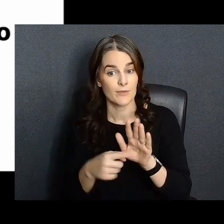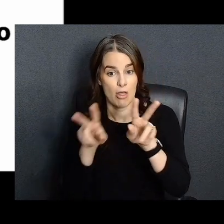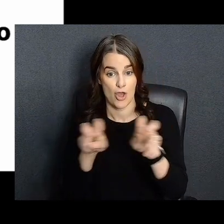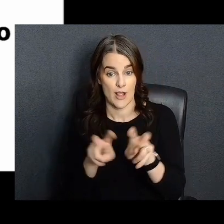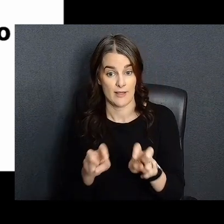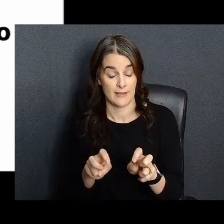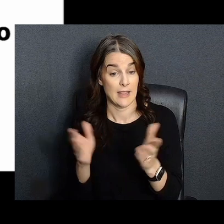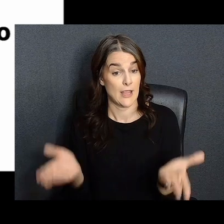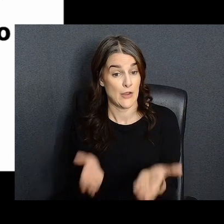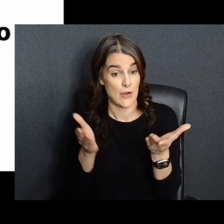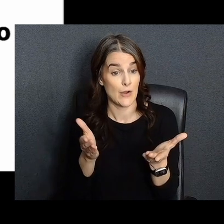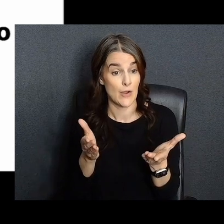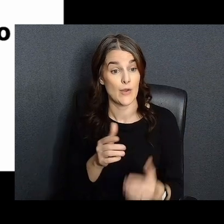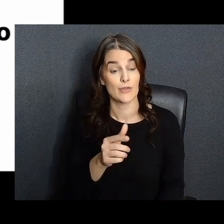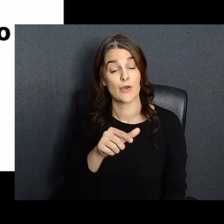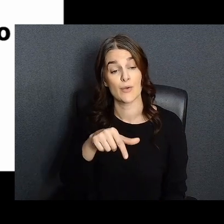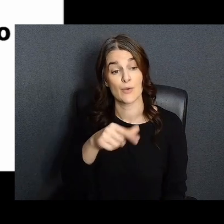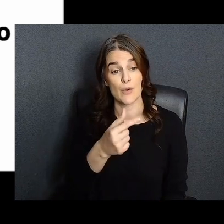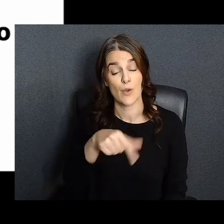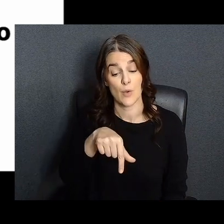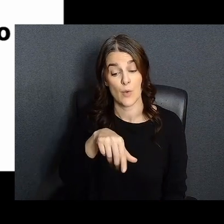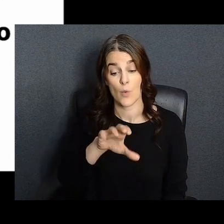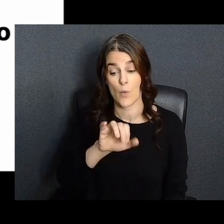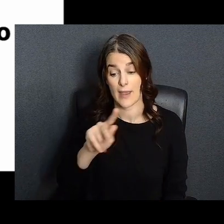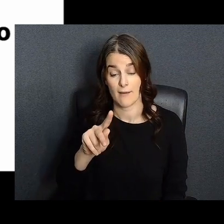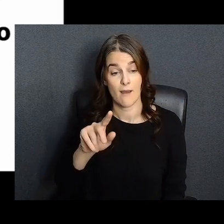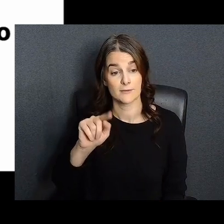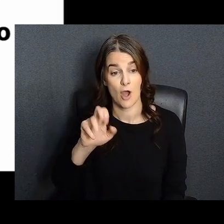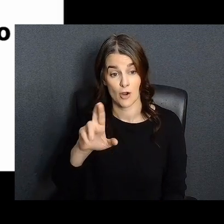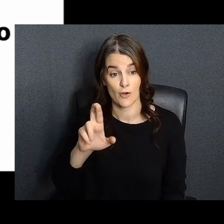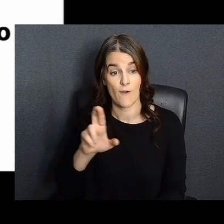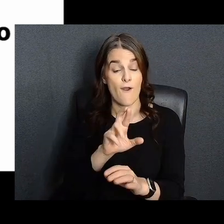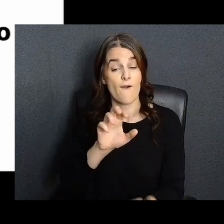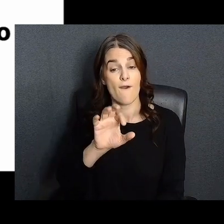here on the slide, the Quick Talker Freestyle, that is an iPad product sold by the company AbleNet.